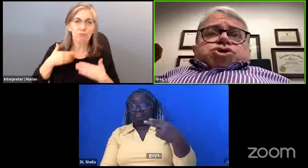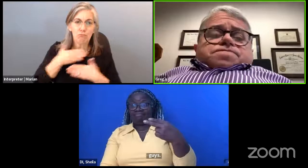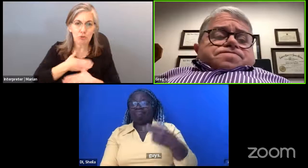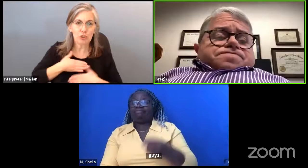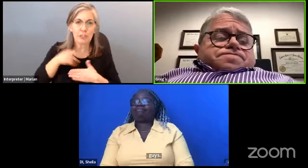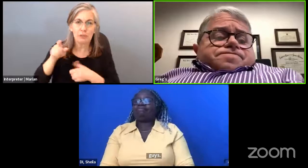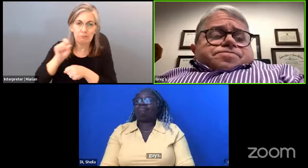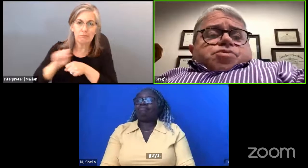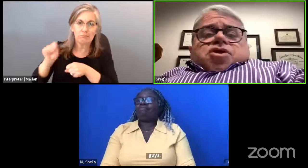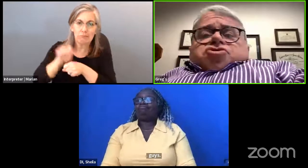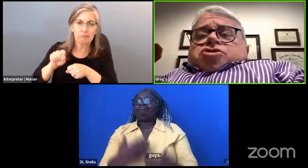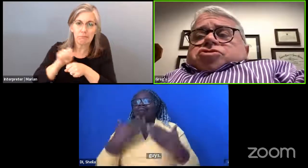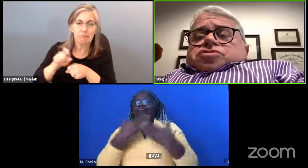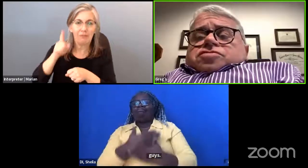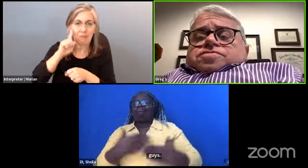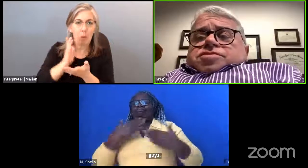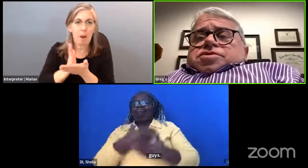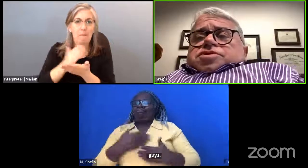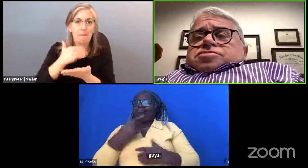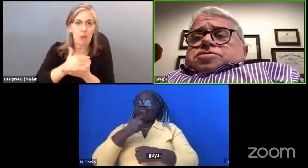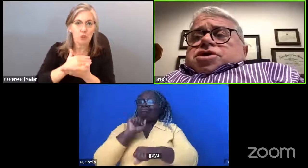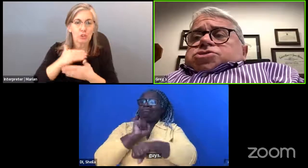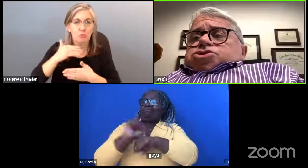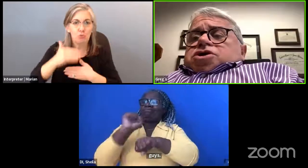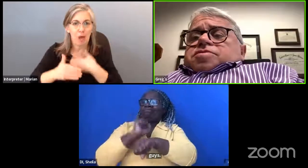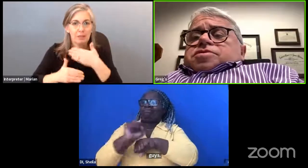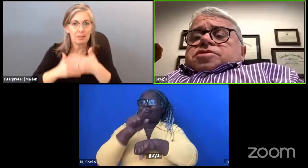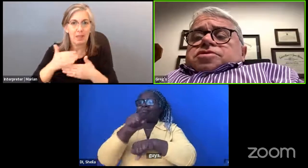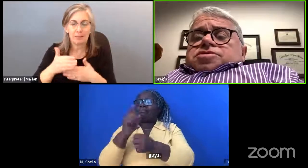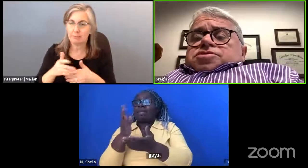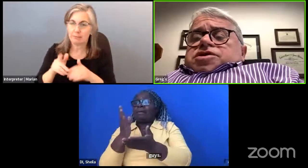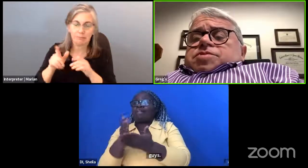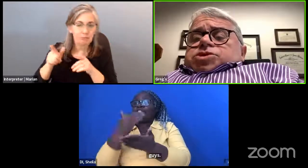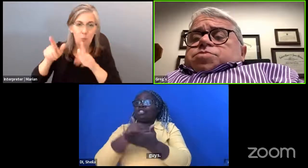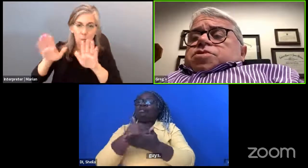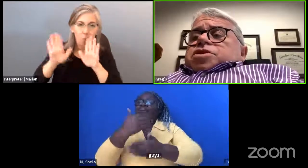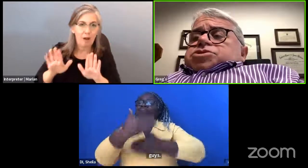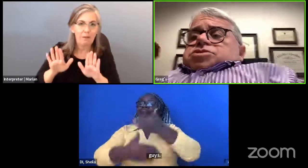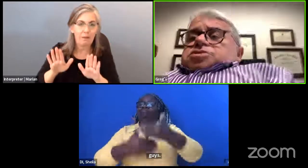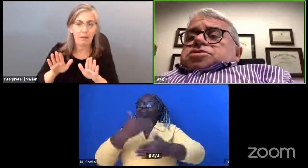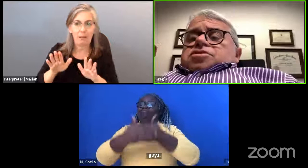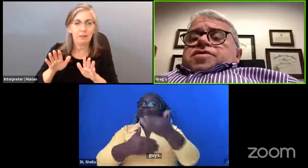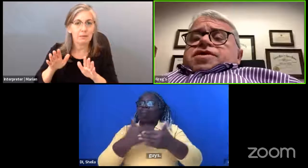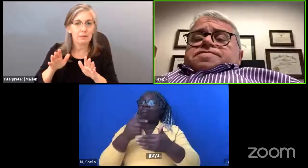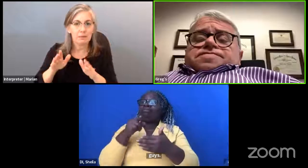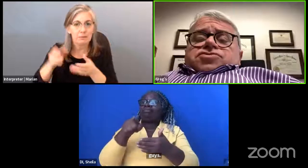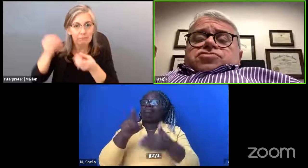budget process. Excellent job keeping us apprised on that.